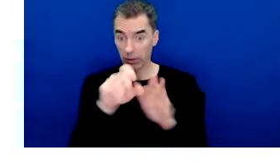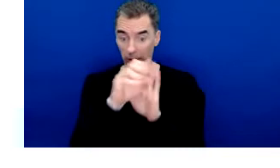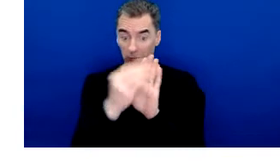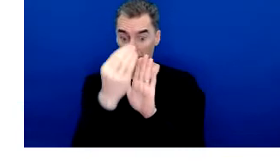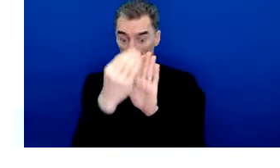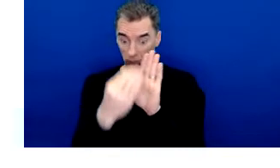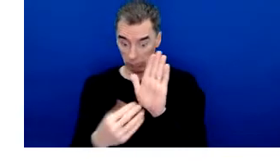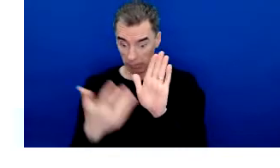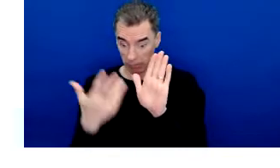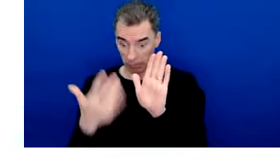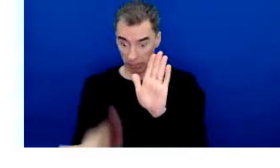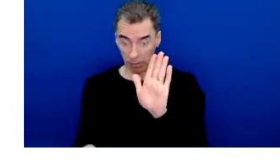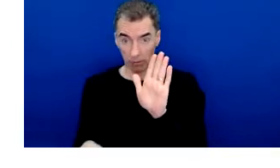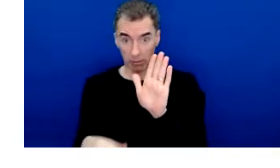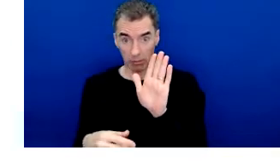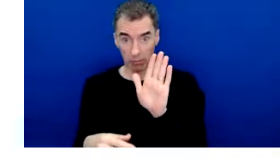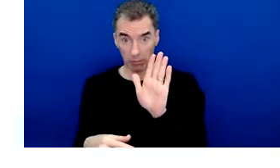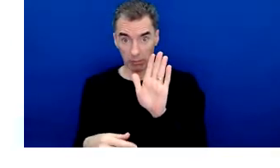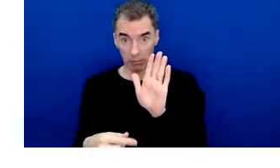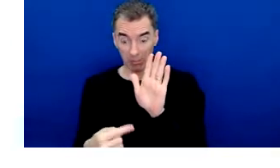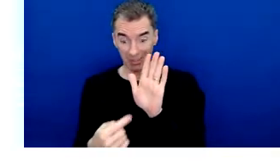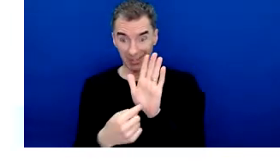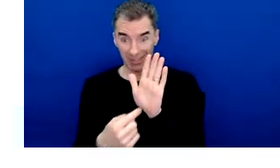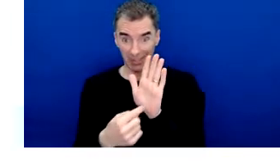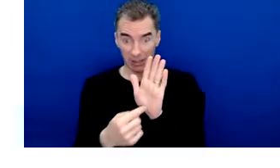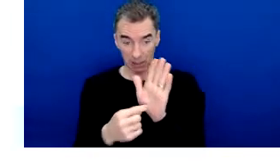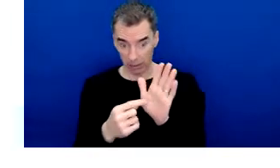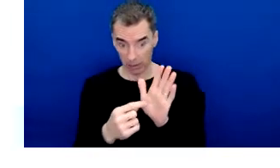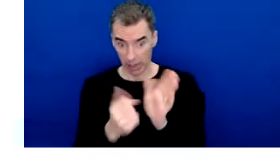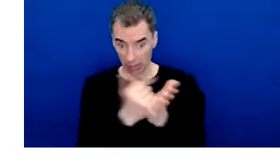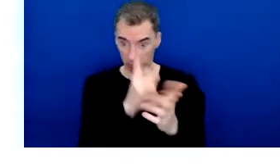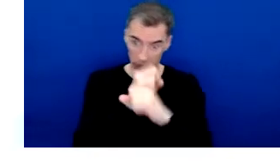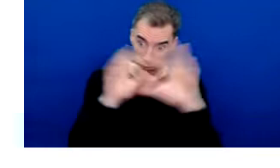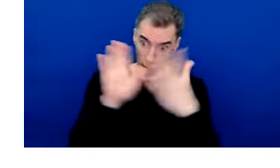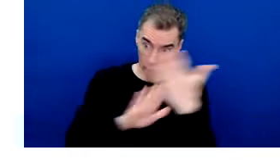Does it demystify the college and make it more understandable and approachable and accessible?